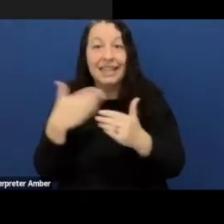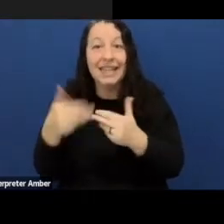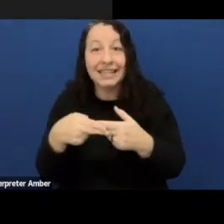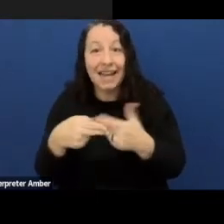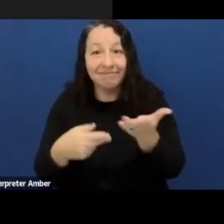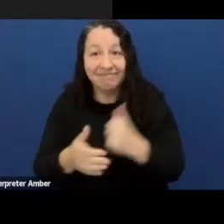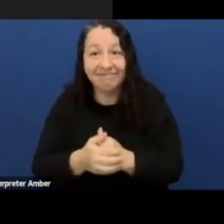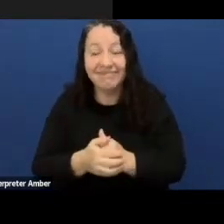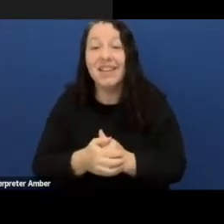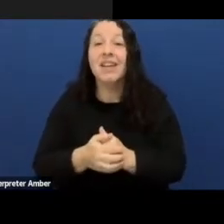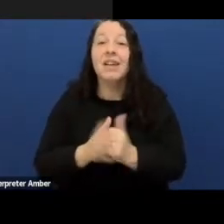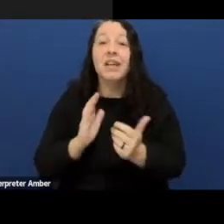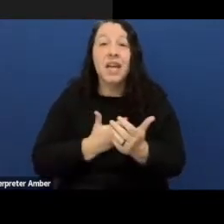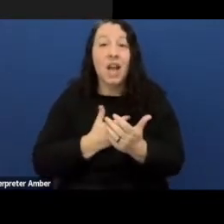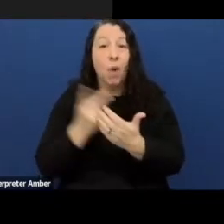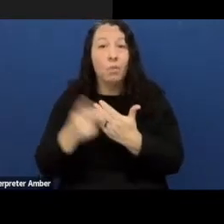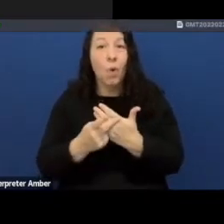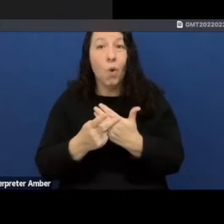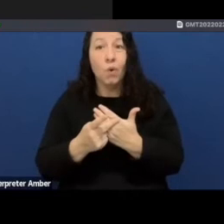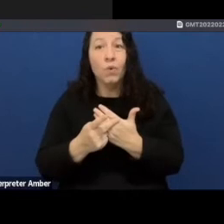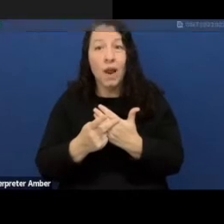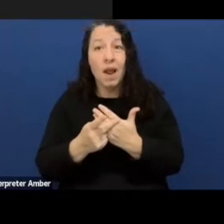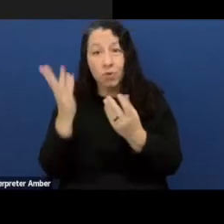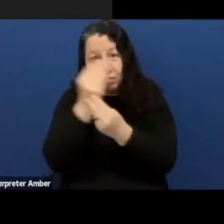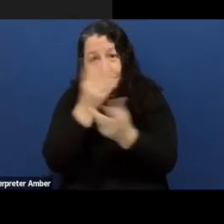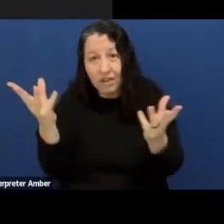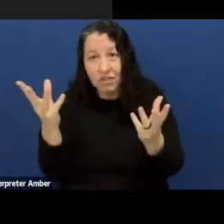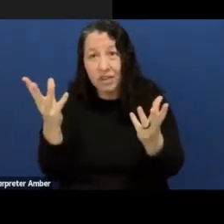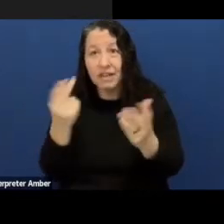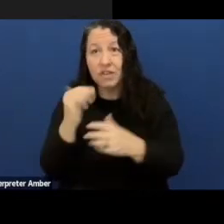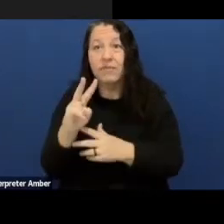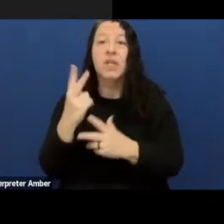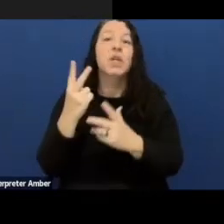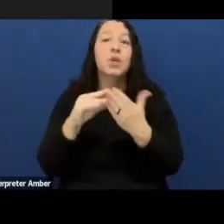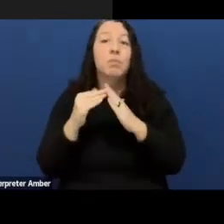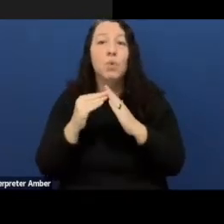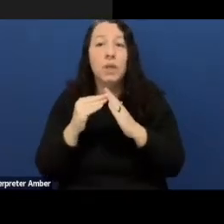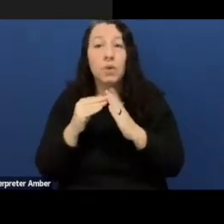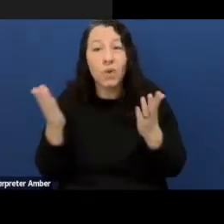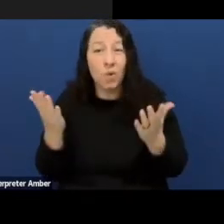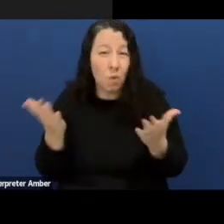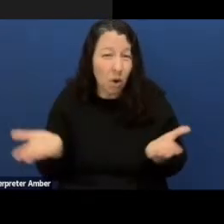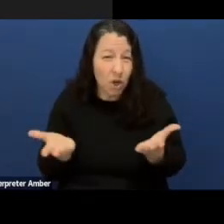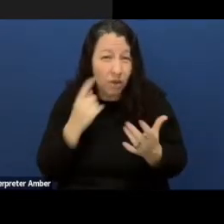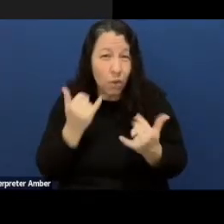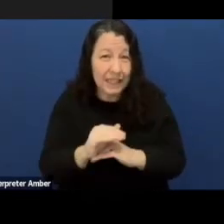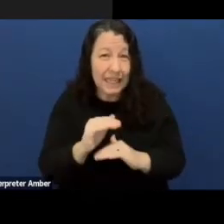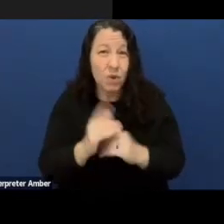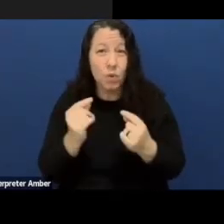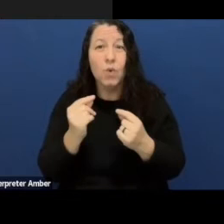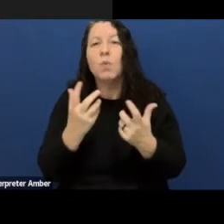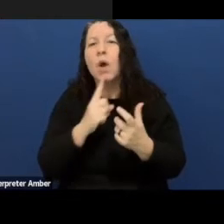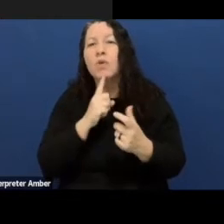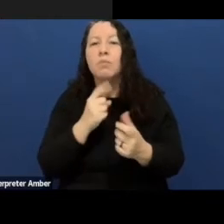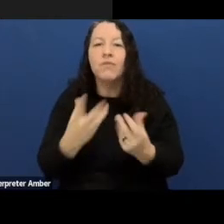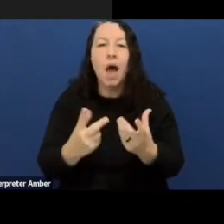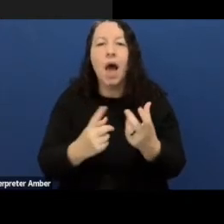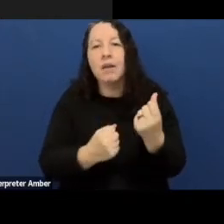justice. Next slide. And our program Resourcing the HIV Community, which you're here for tonight,